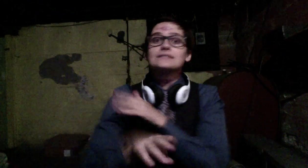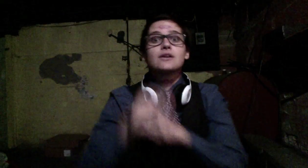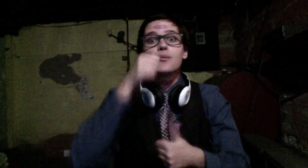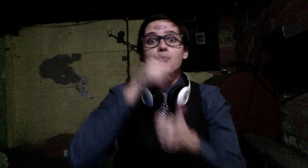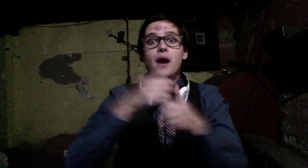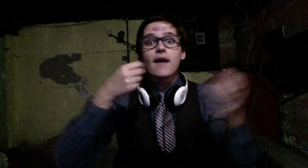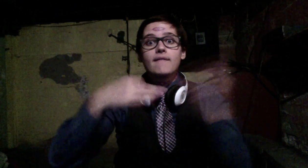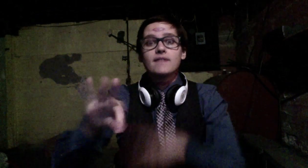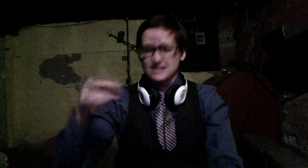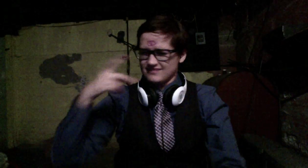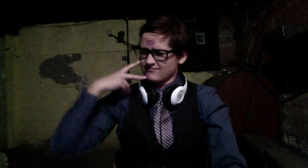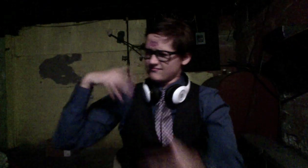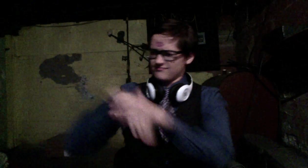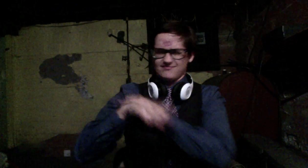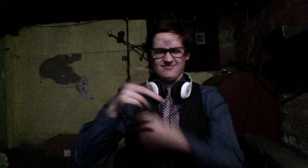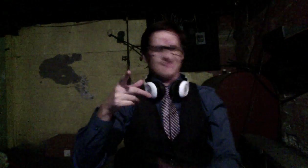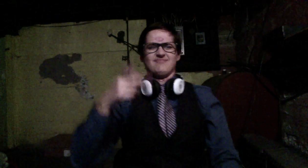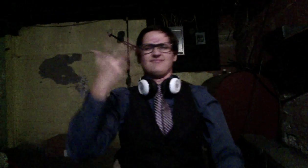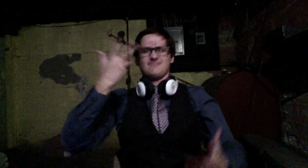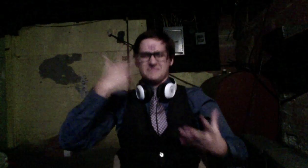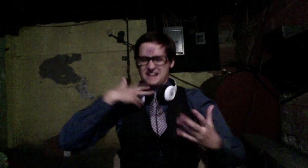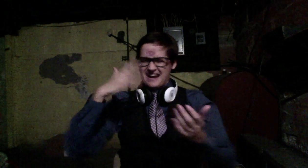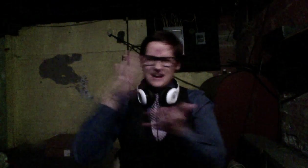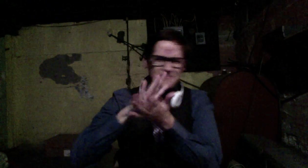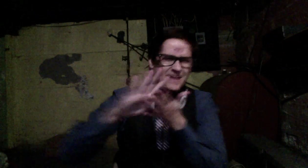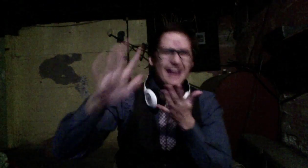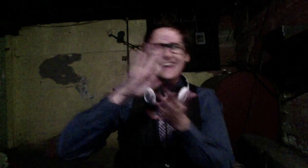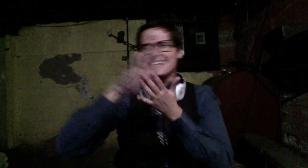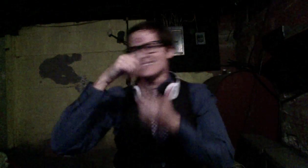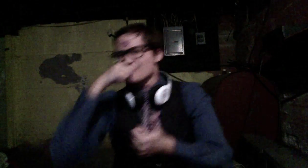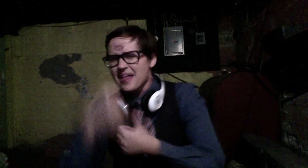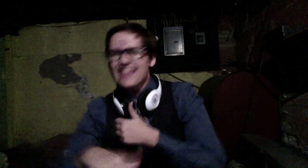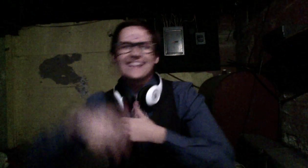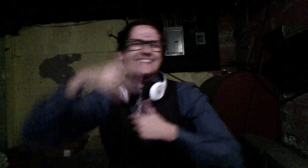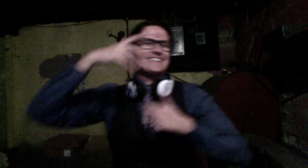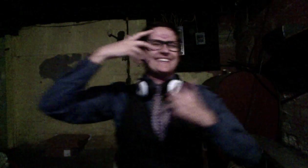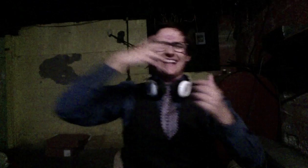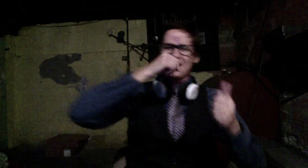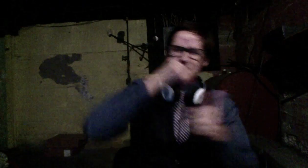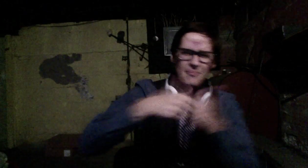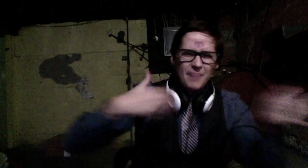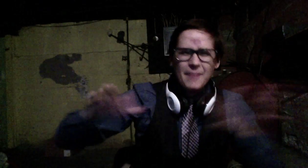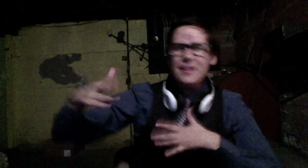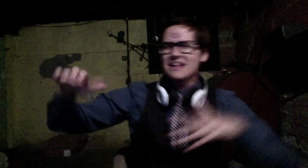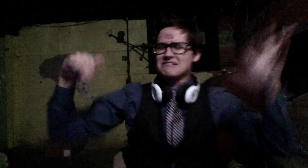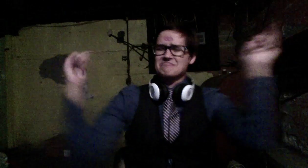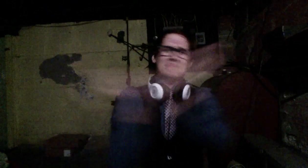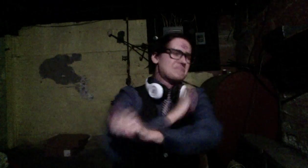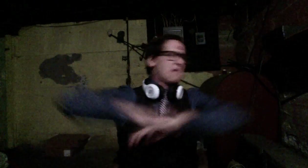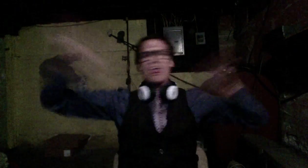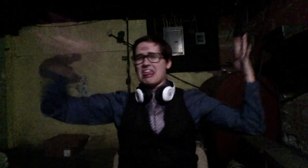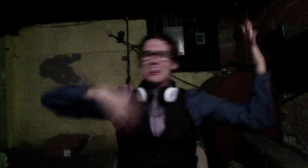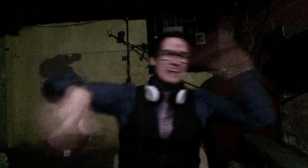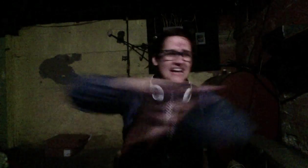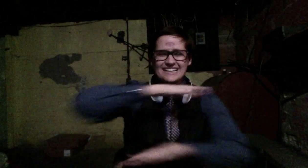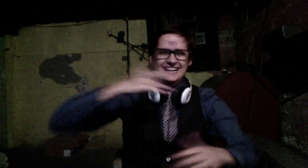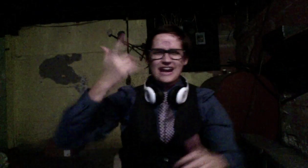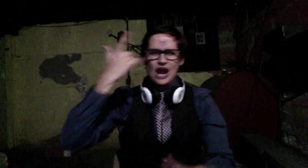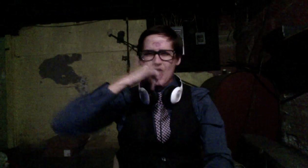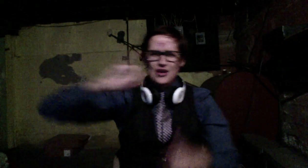POST OFFICE IN HAVE PAPER MAIL POSTAL BOX SCATTERED-EVERYWHERE LOOK-LIKE